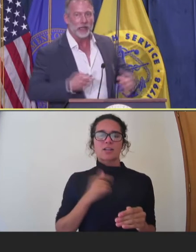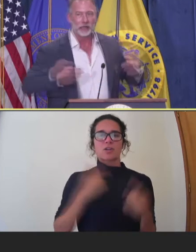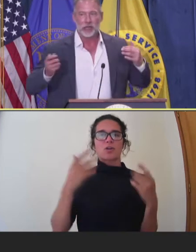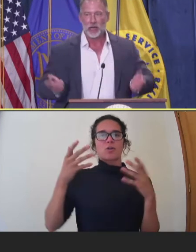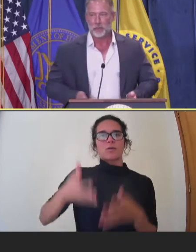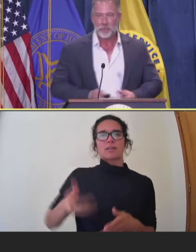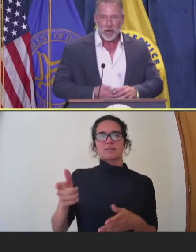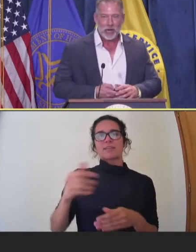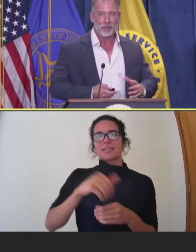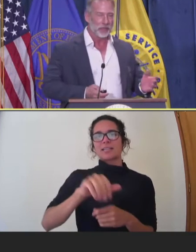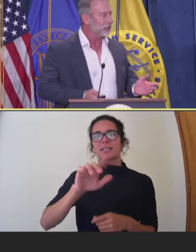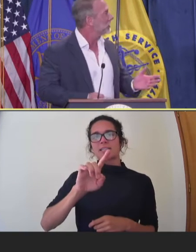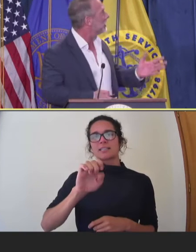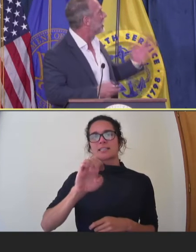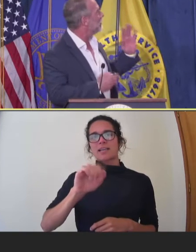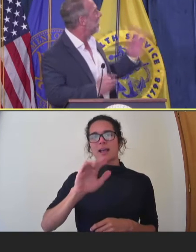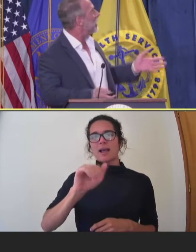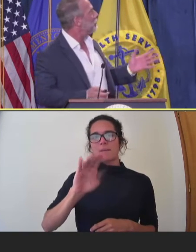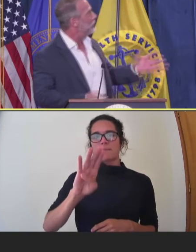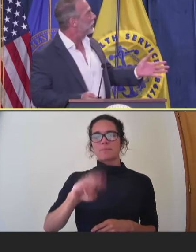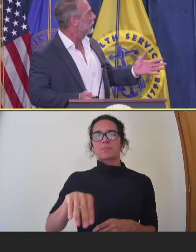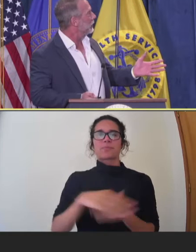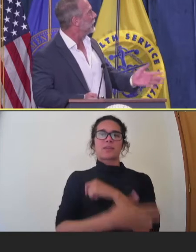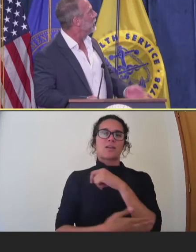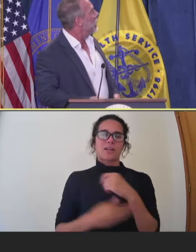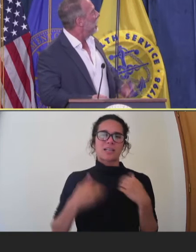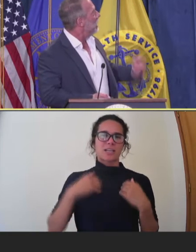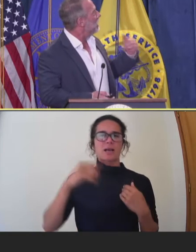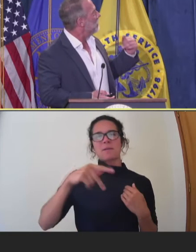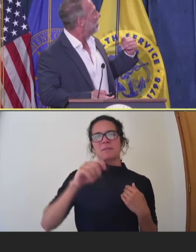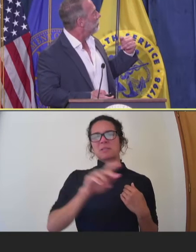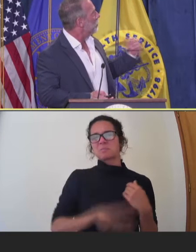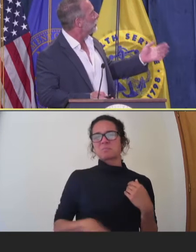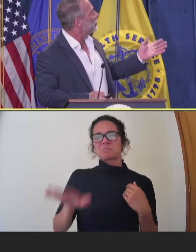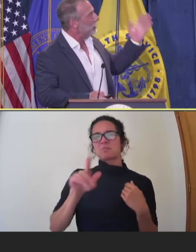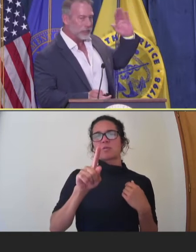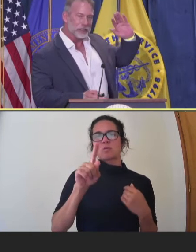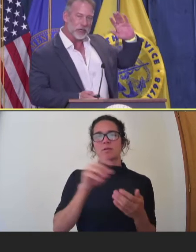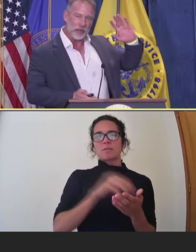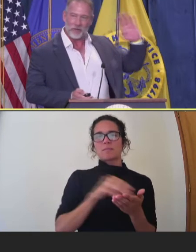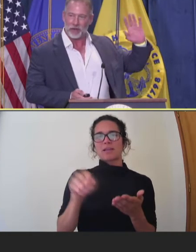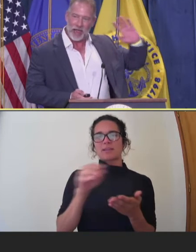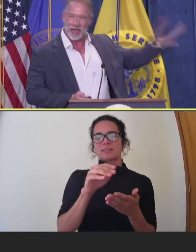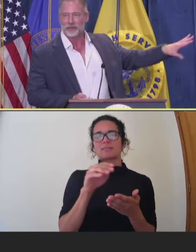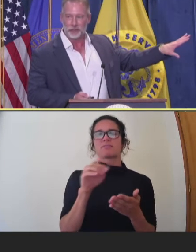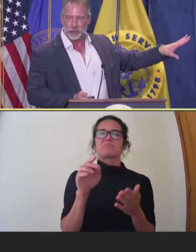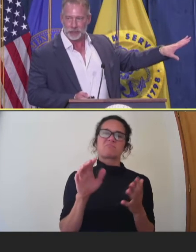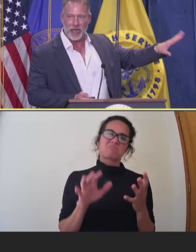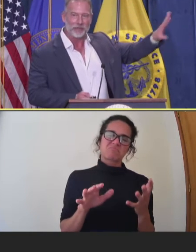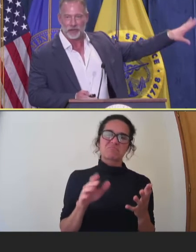It's got a population of about a million, of which about half a million -- half of